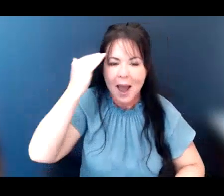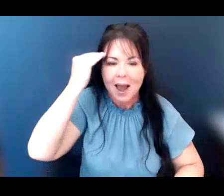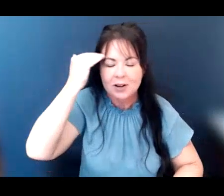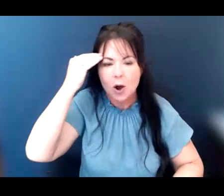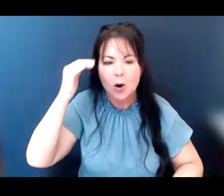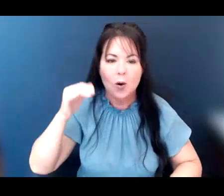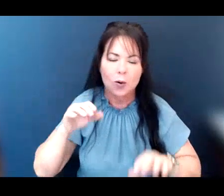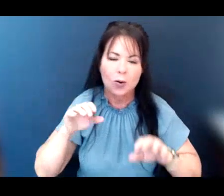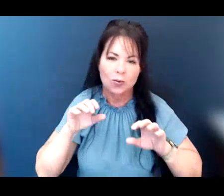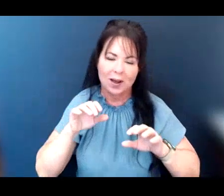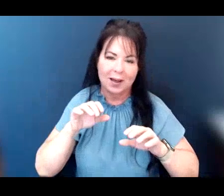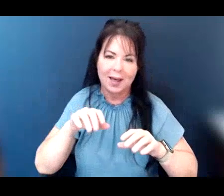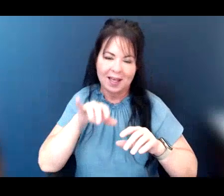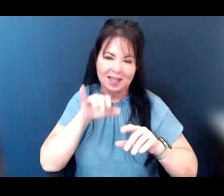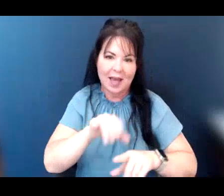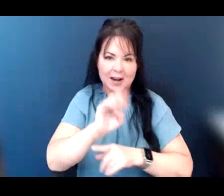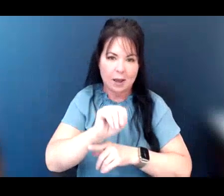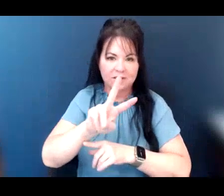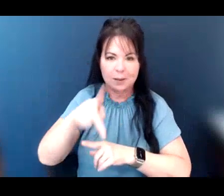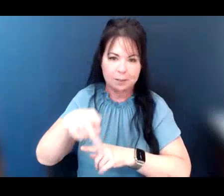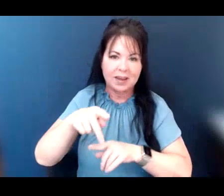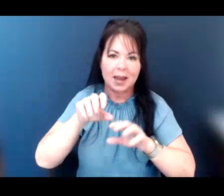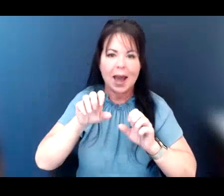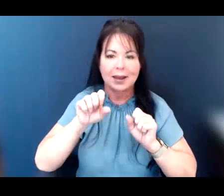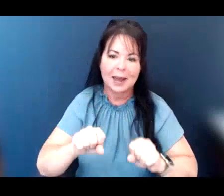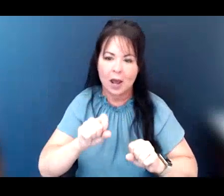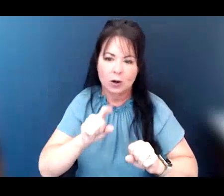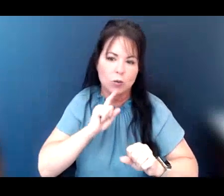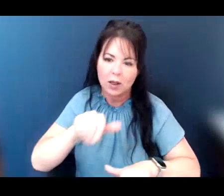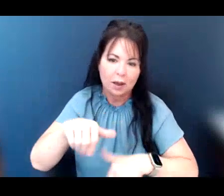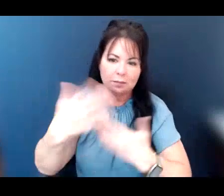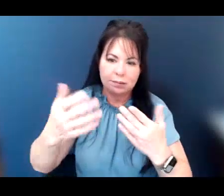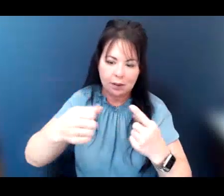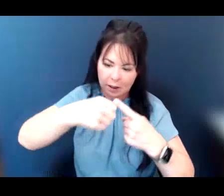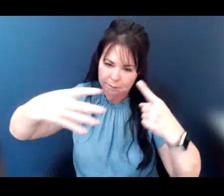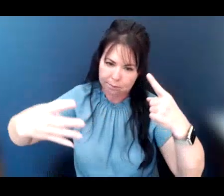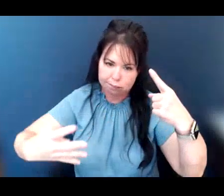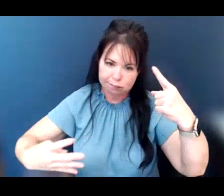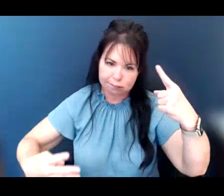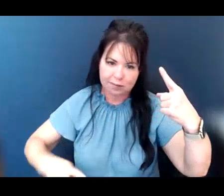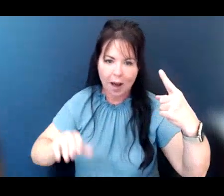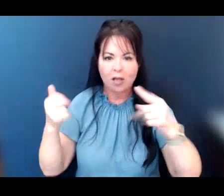So I hope I didn't offend anybody. I think that's a really good point, just as you said, to make sure that, yes, what's the minimum task?